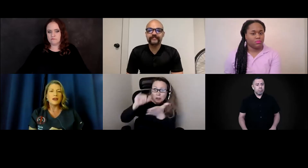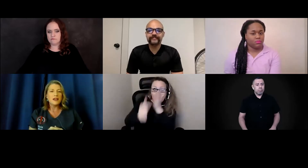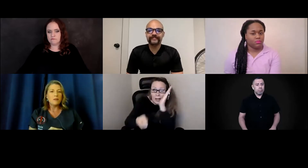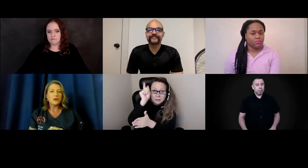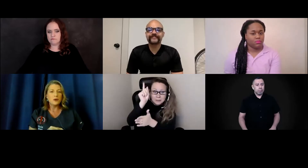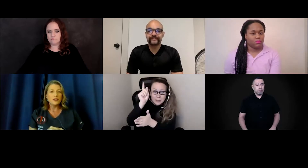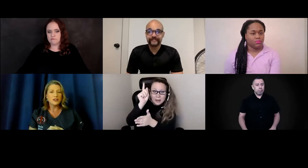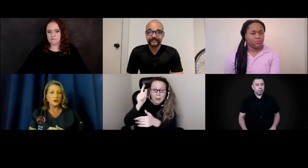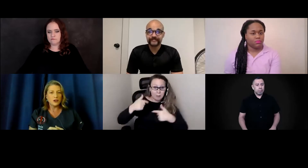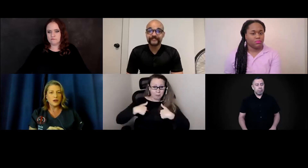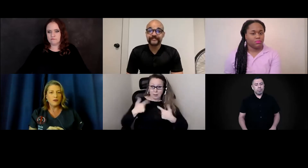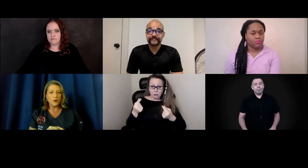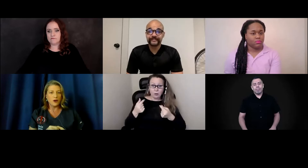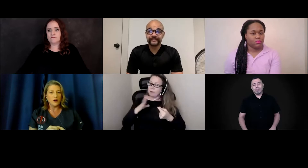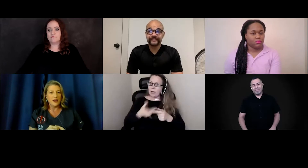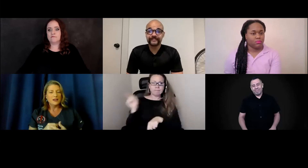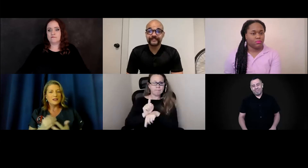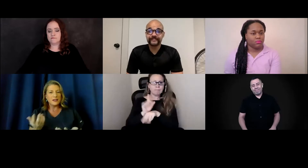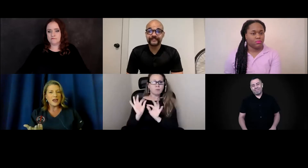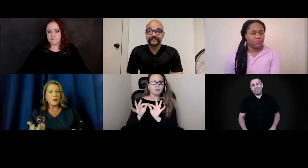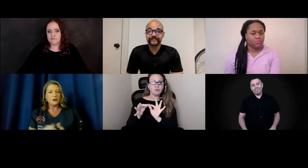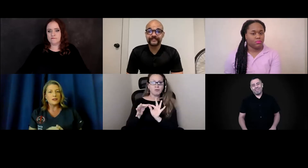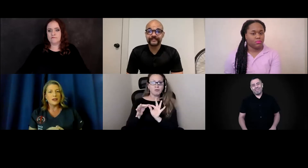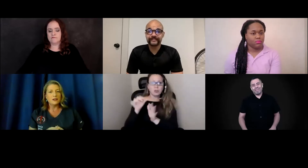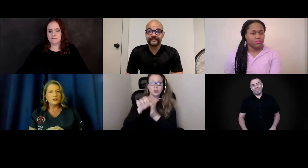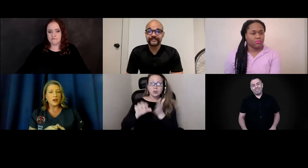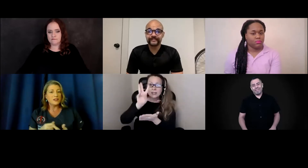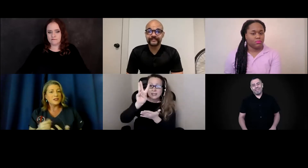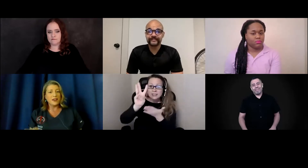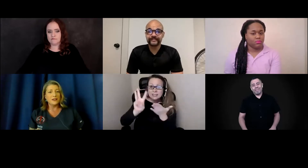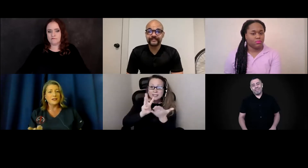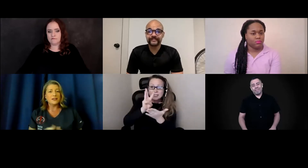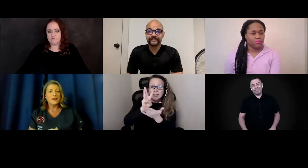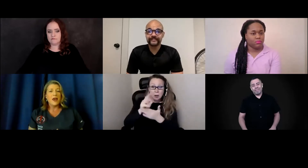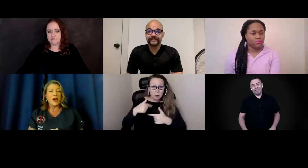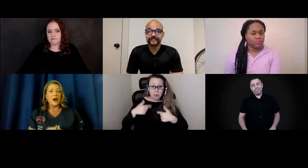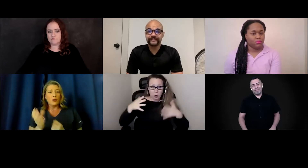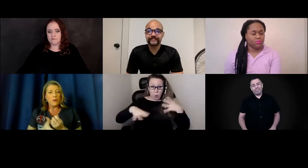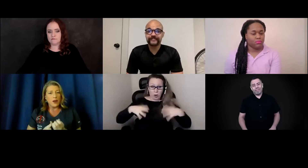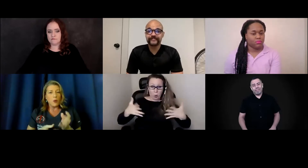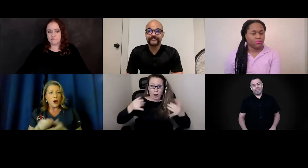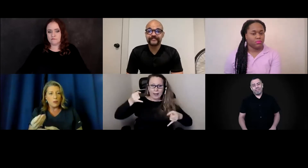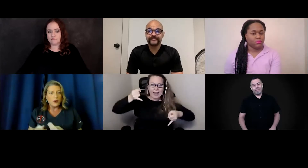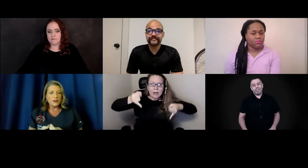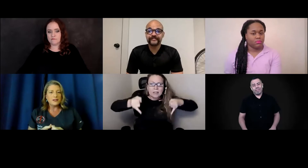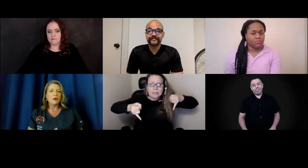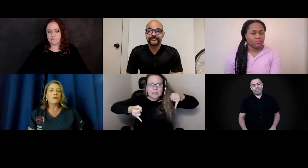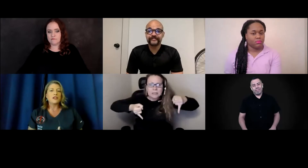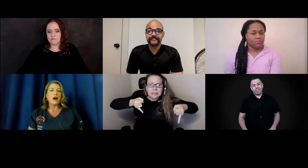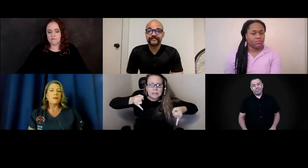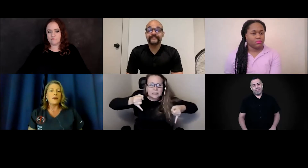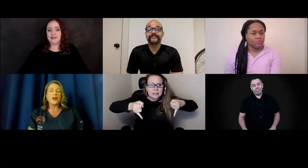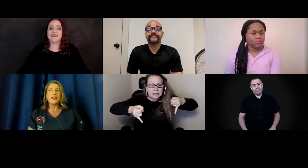I ended up doing the surgery for six hours in dress heels, with my OR booties over the